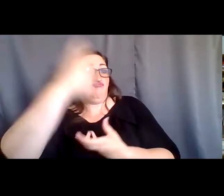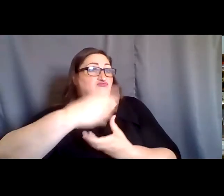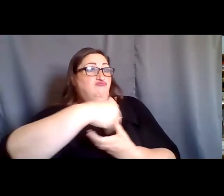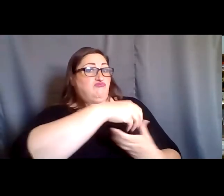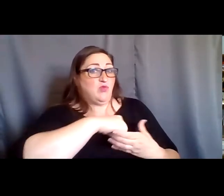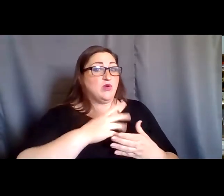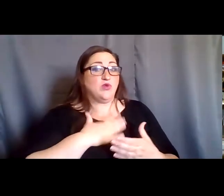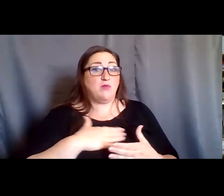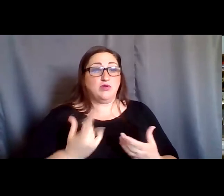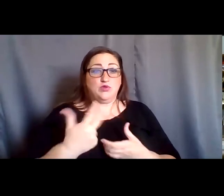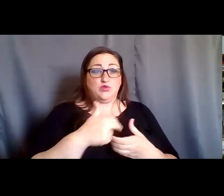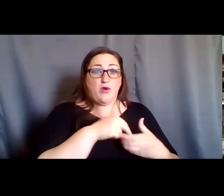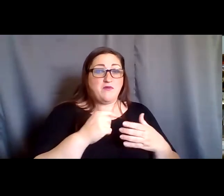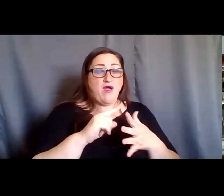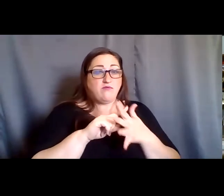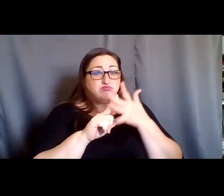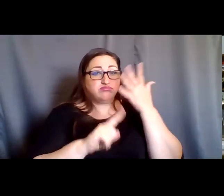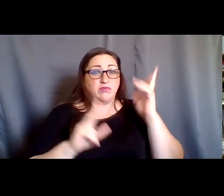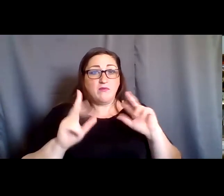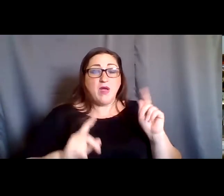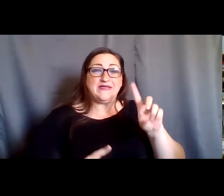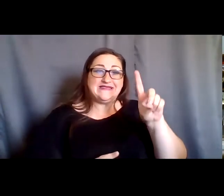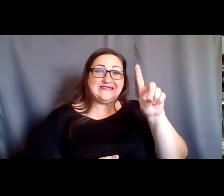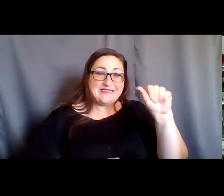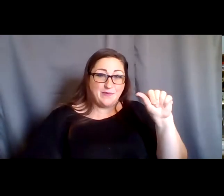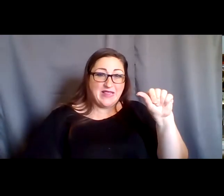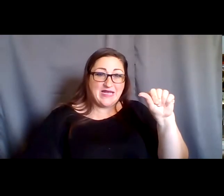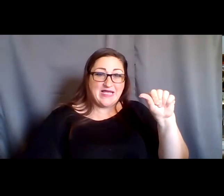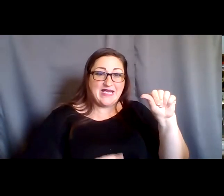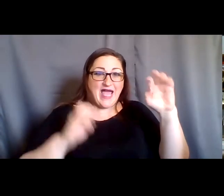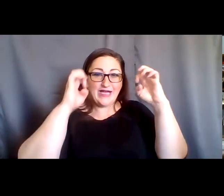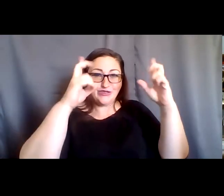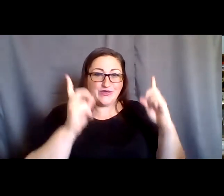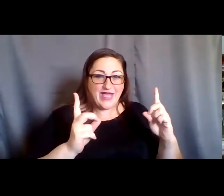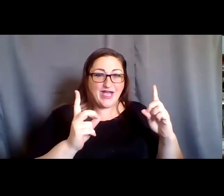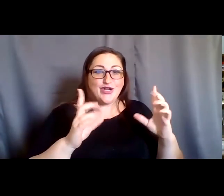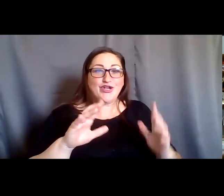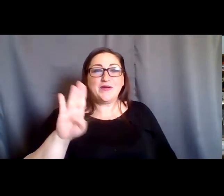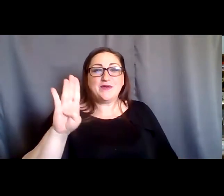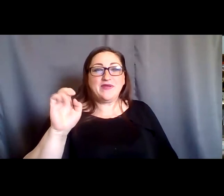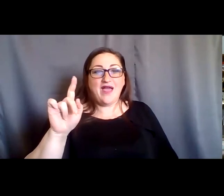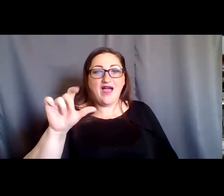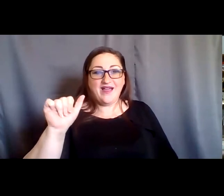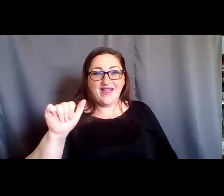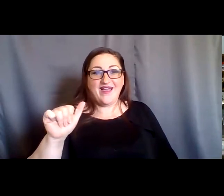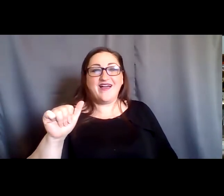disability justice educator, who will be leading us through today’s conversation. Thank you. Over to you, Bianca.